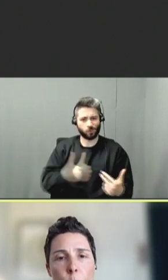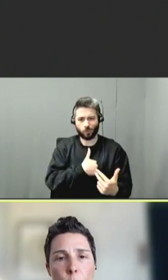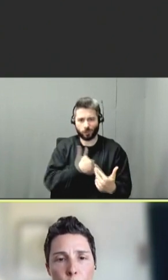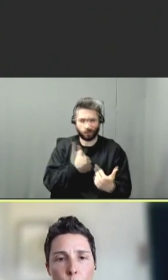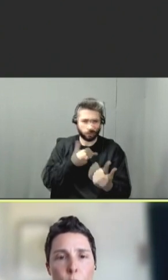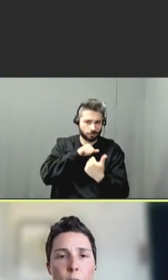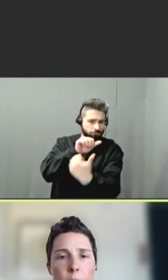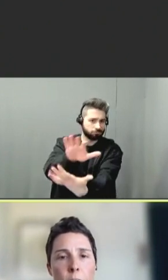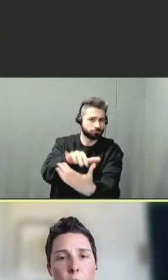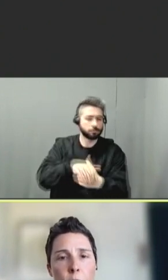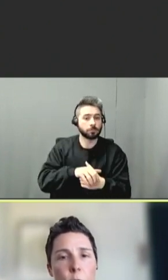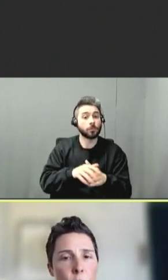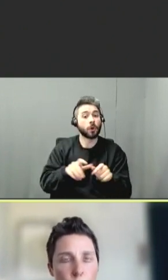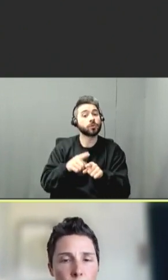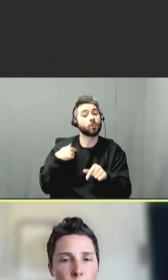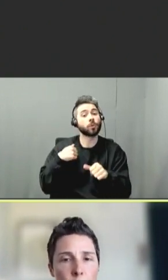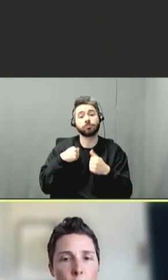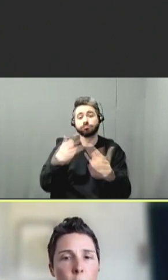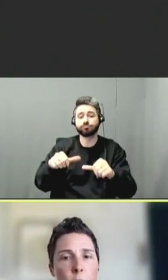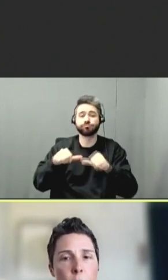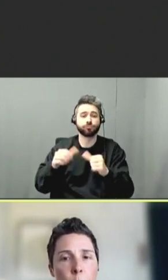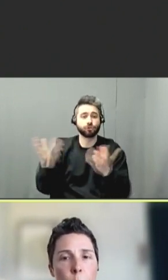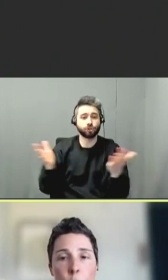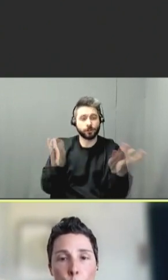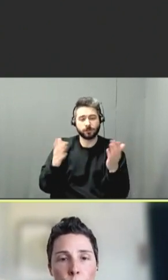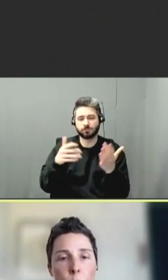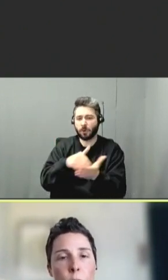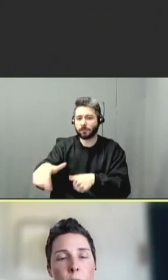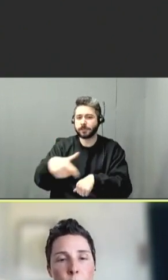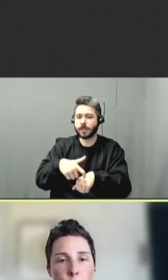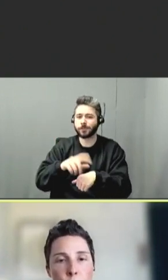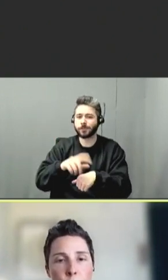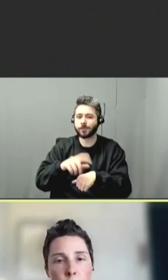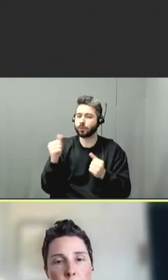We were also provided ongoing services, oftentimes, the only provider of those services